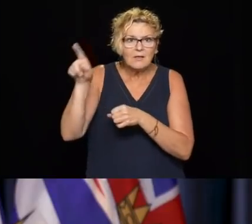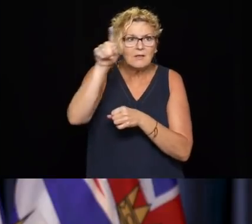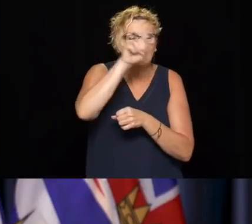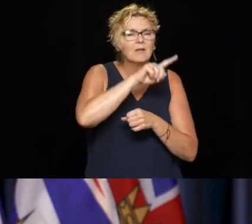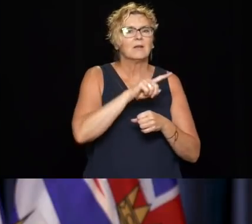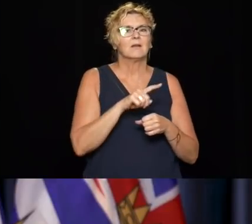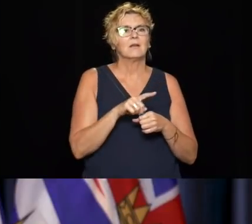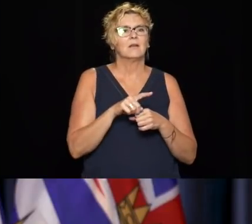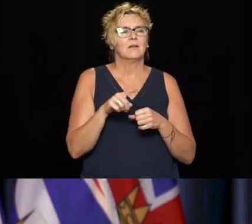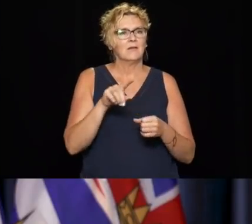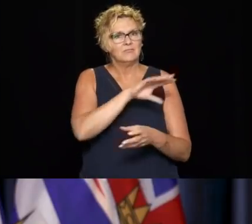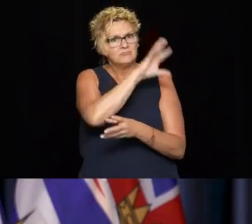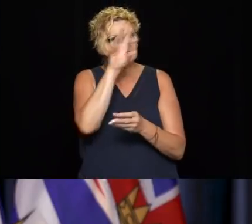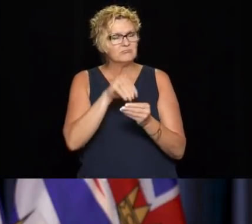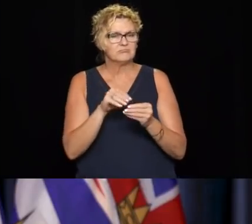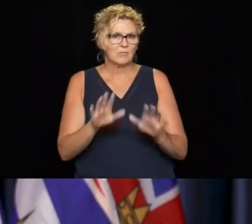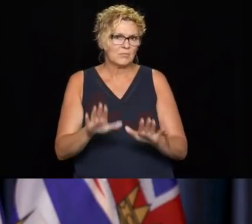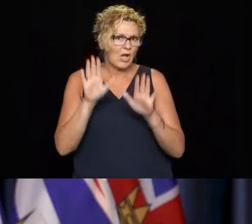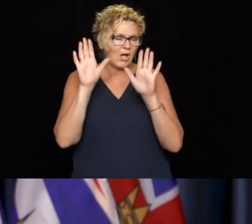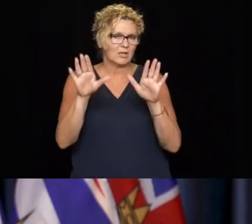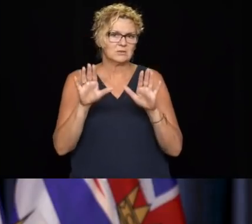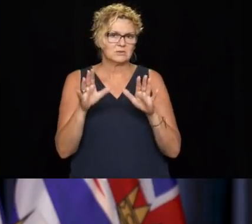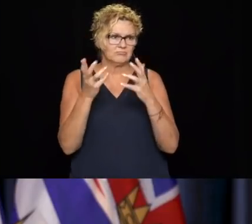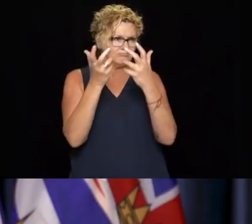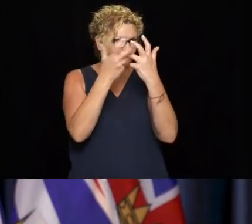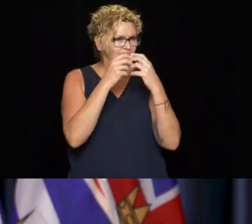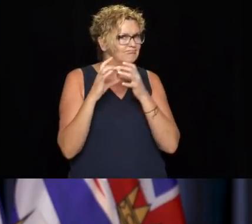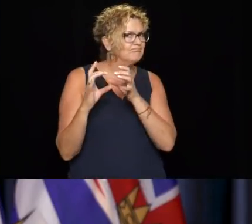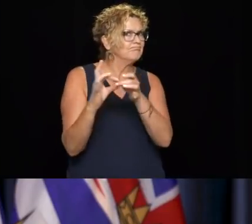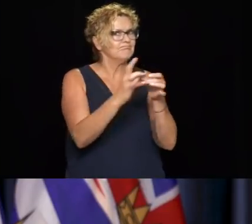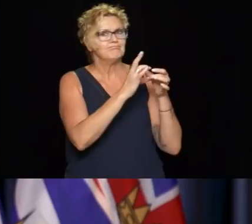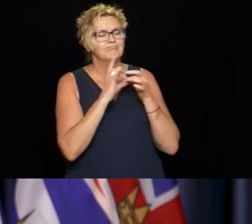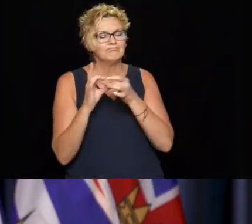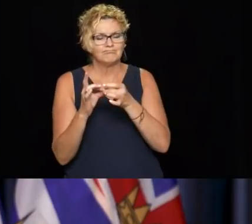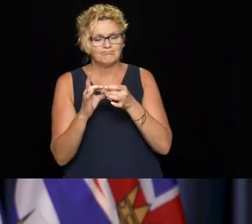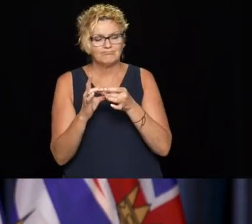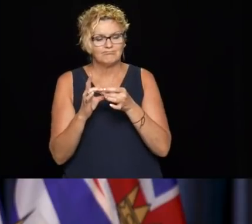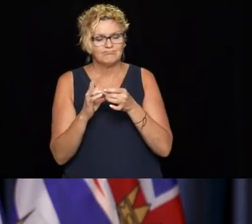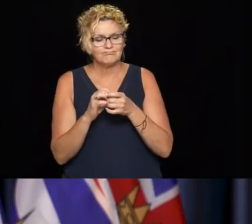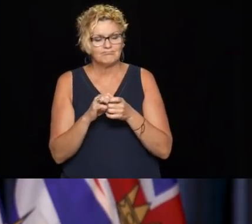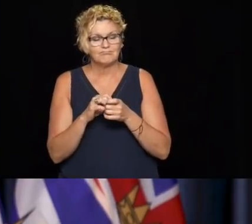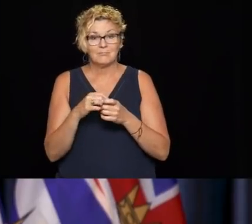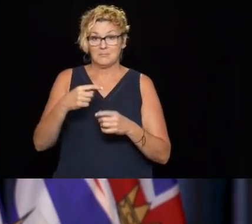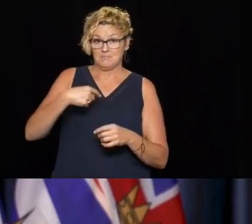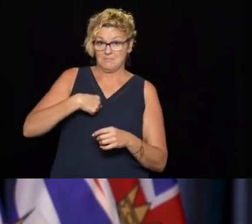has been done by public health officials, the Ministry of health and health authorities across British Columbia to keep British Columbia